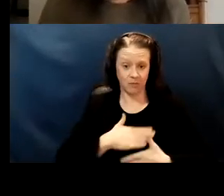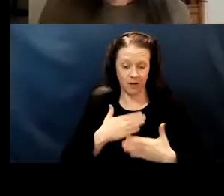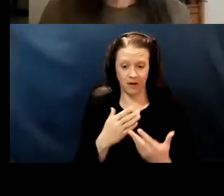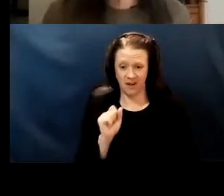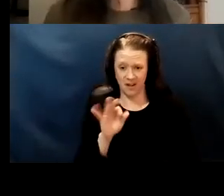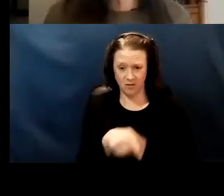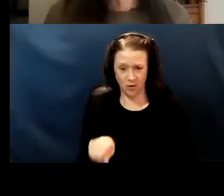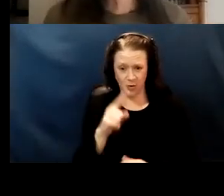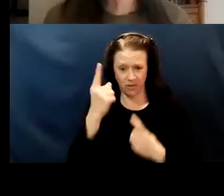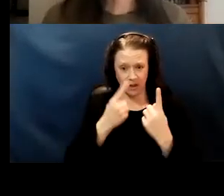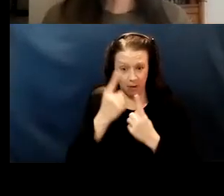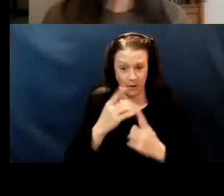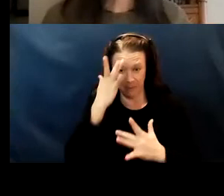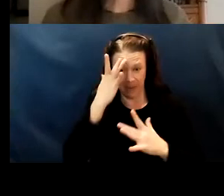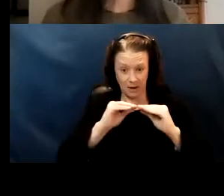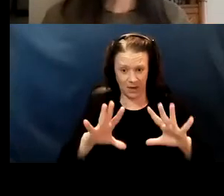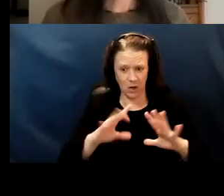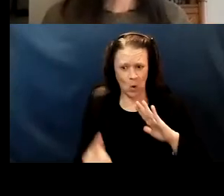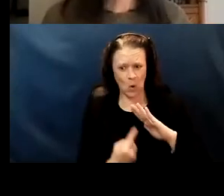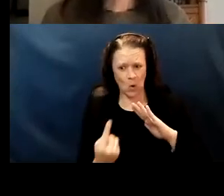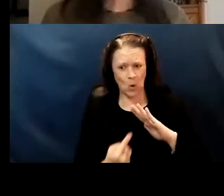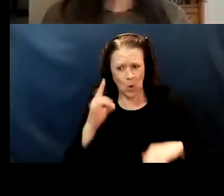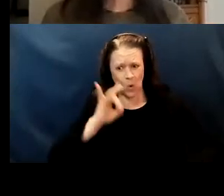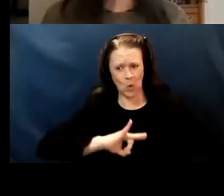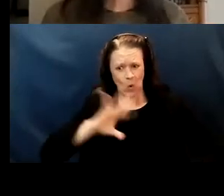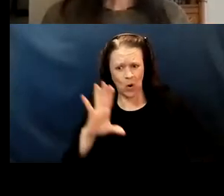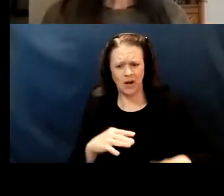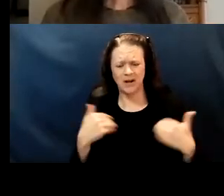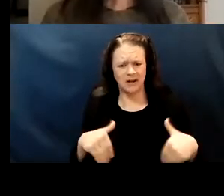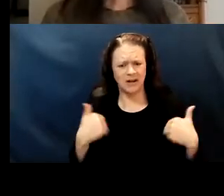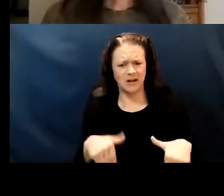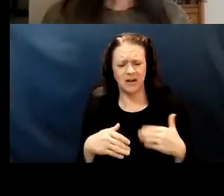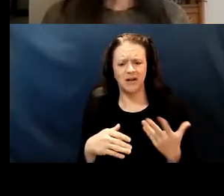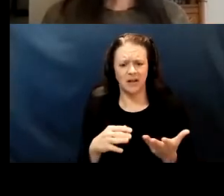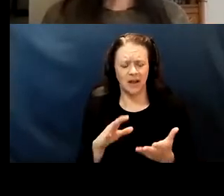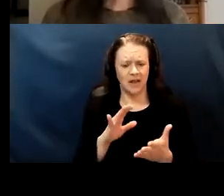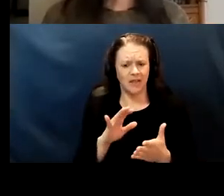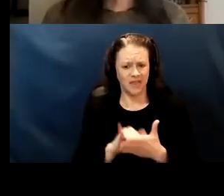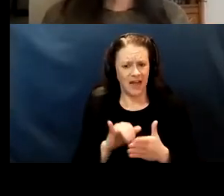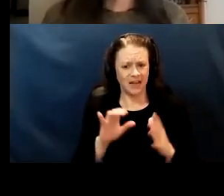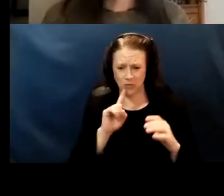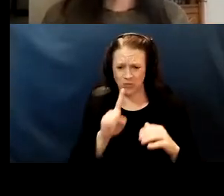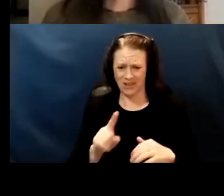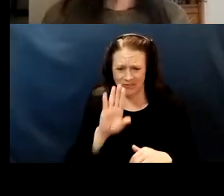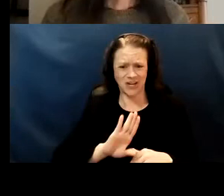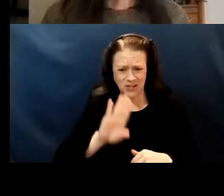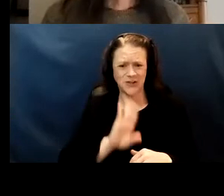think about the pandemic and how isolating this has been for all of us, you can imagine that this is super frustrating for somebody